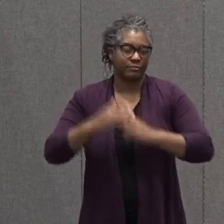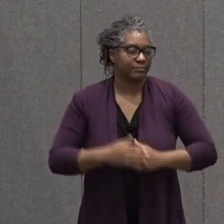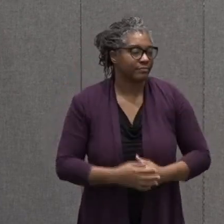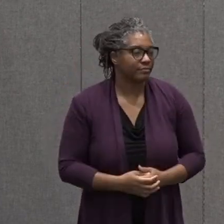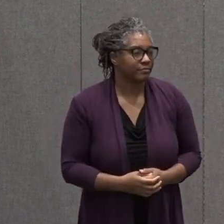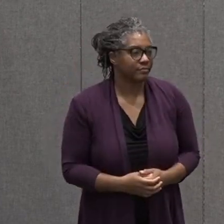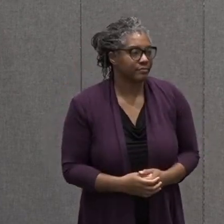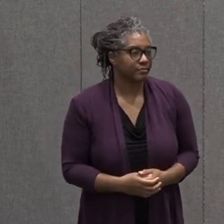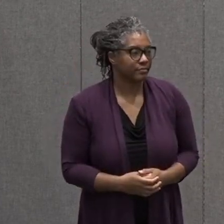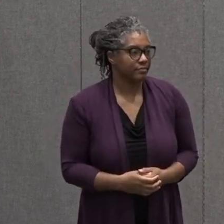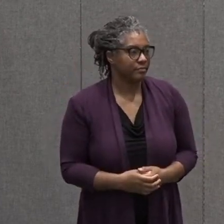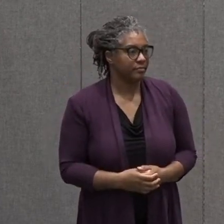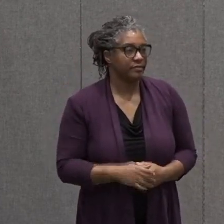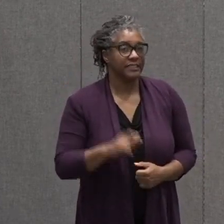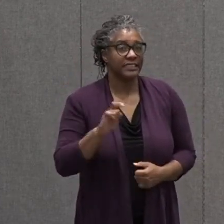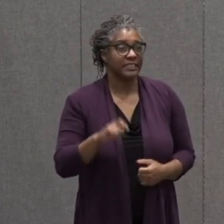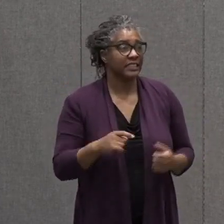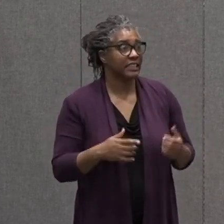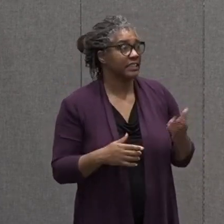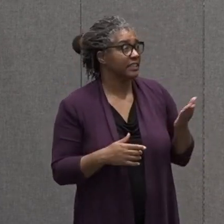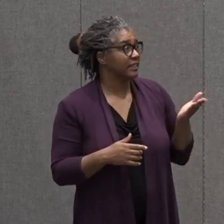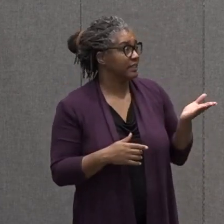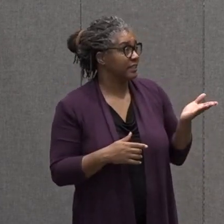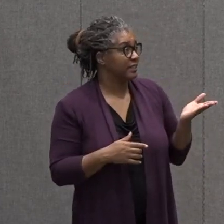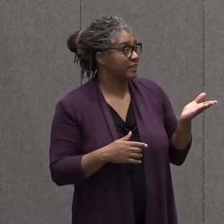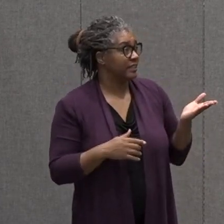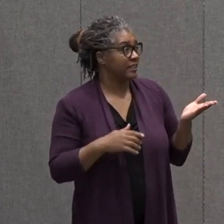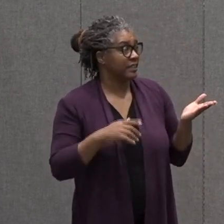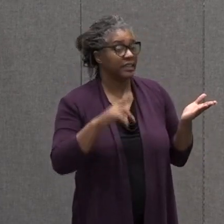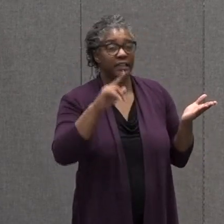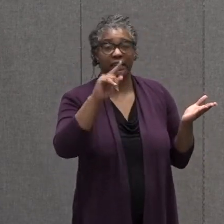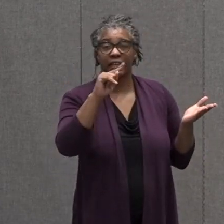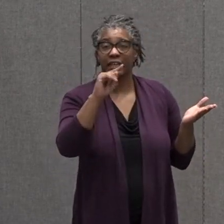You will need a teaspoon, and a tablespoon.